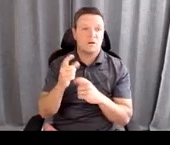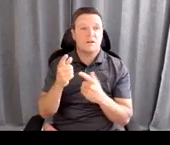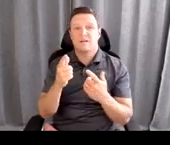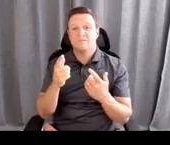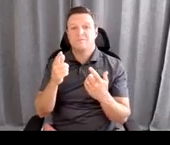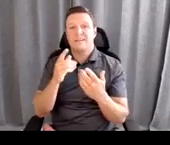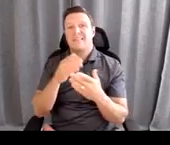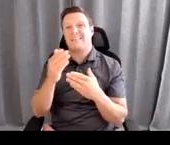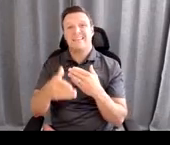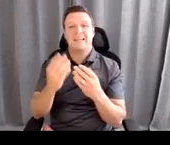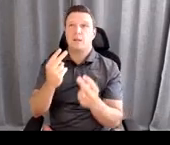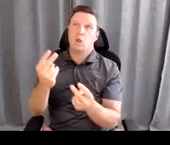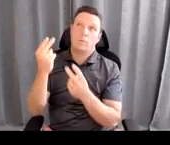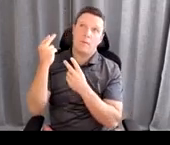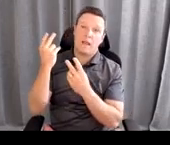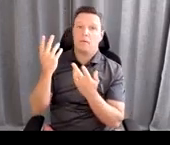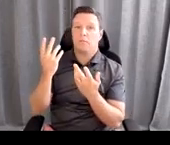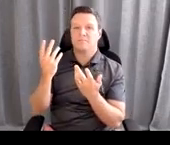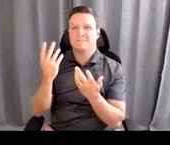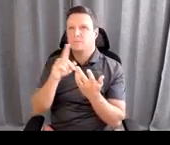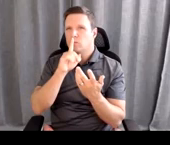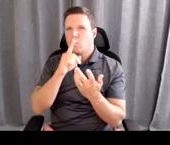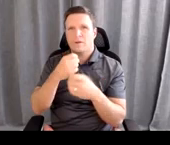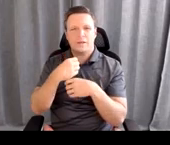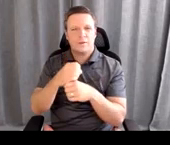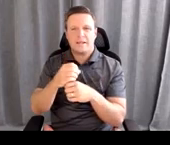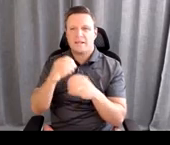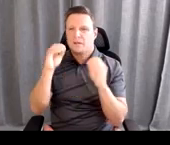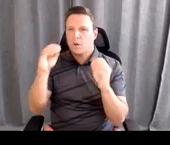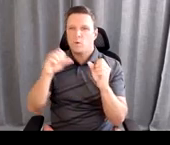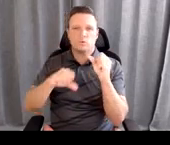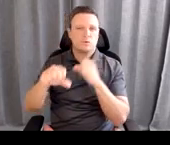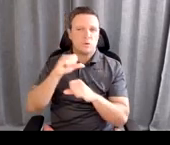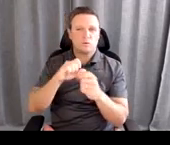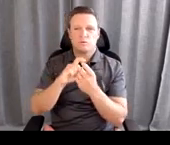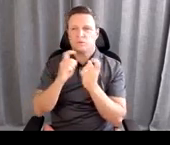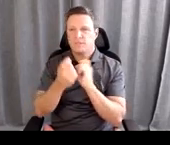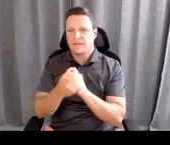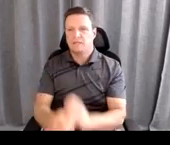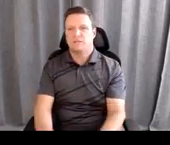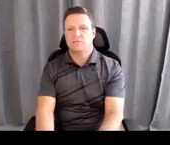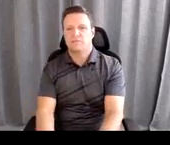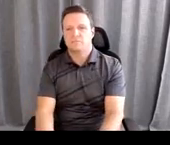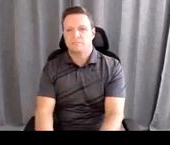Are we really creating any social change with this particular model?